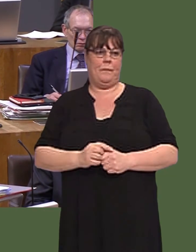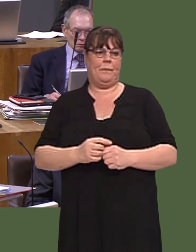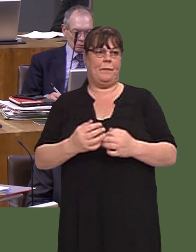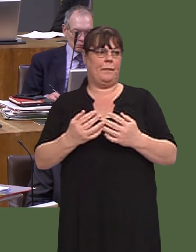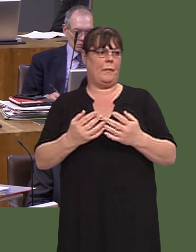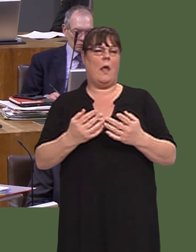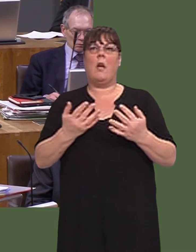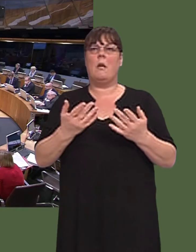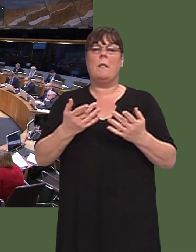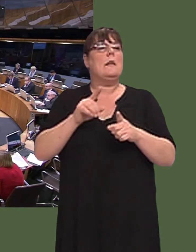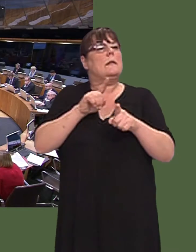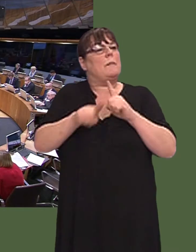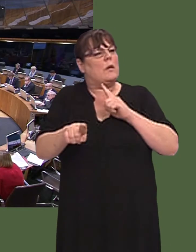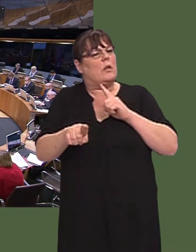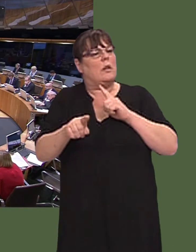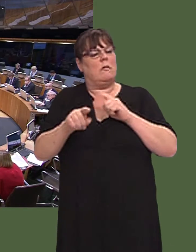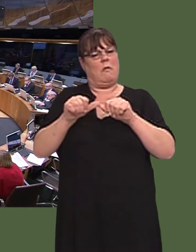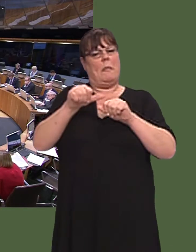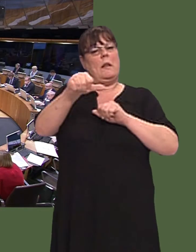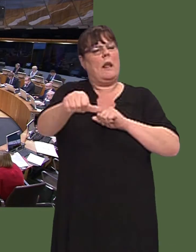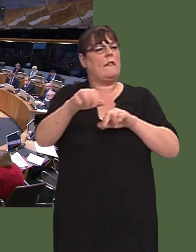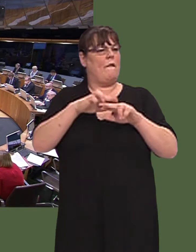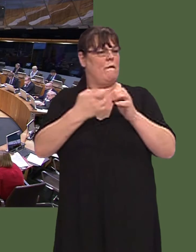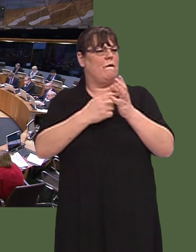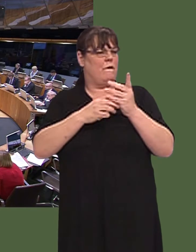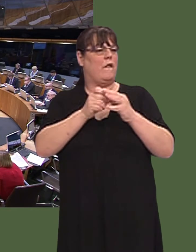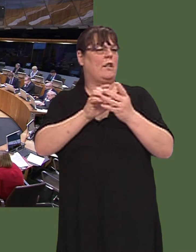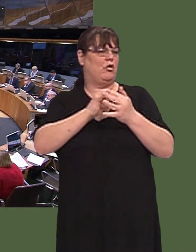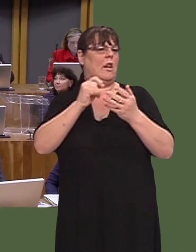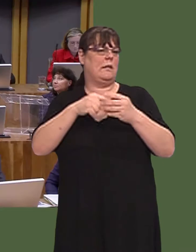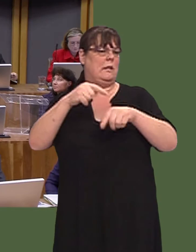over the term of the next franchise. David Rees: First Minister, Port Talbot had a station that had terrible disabled access